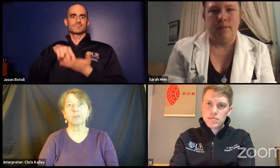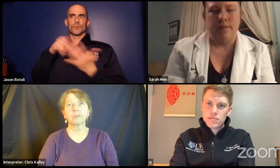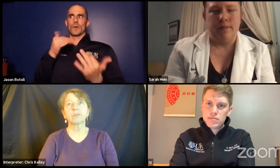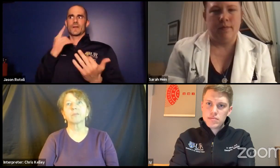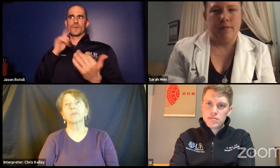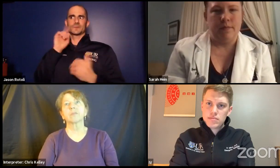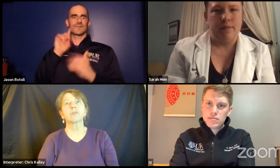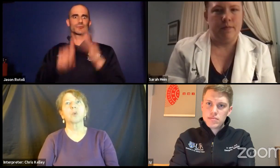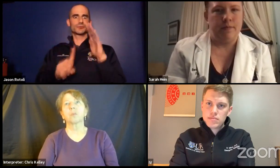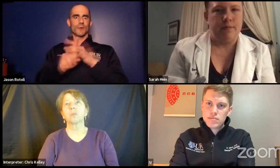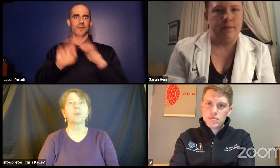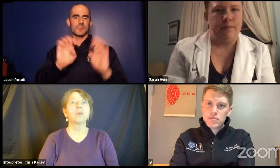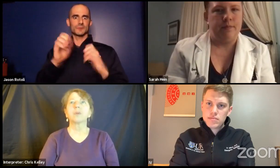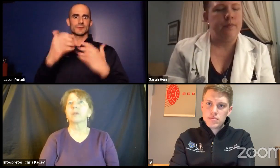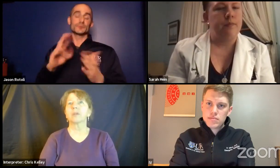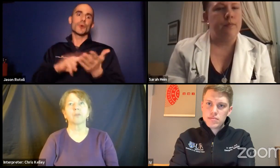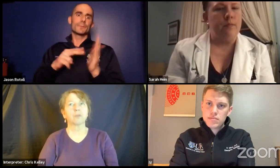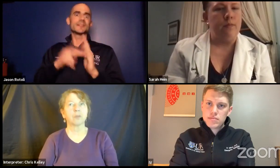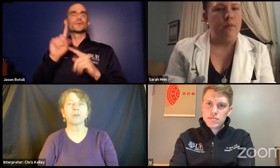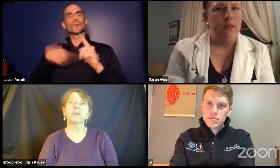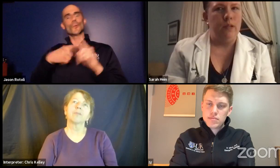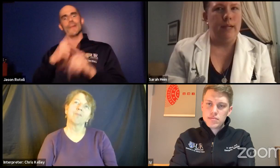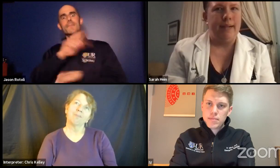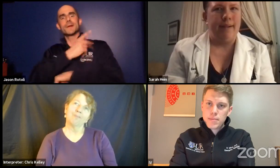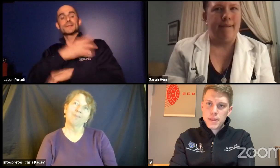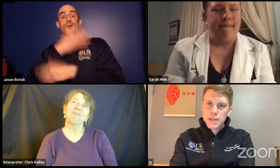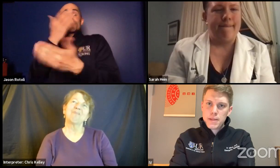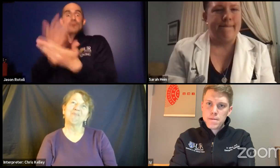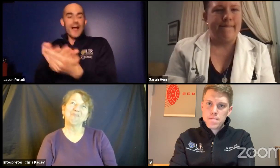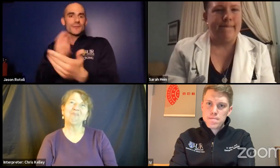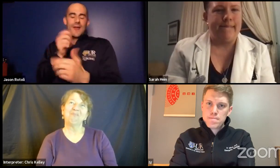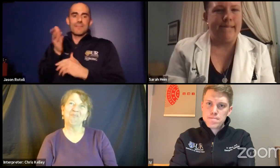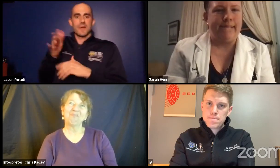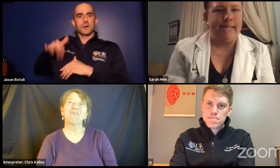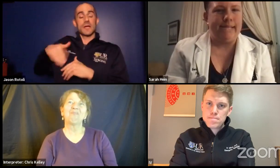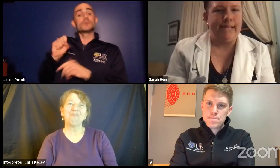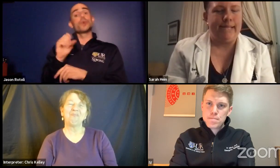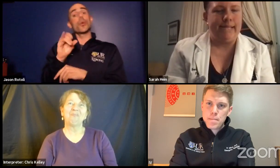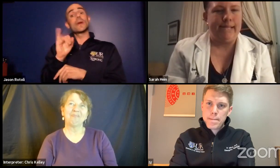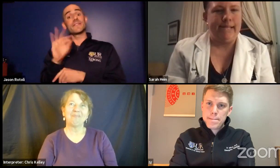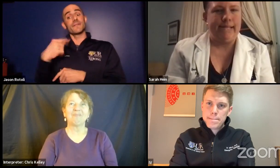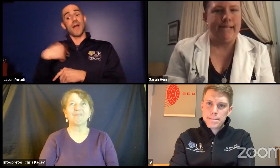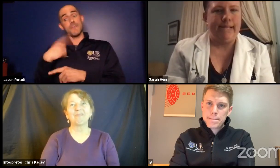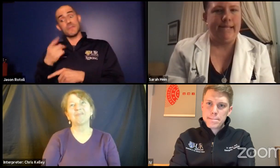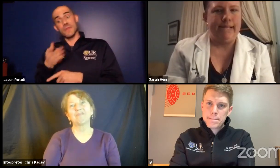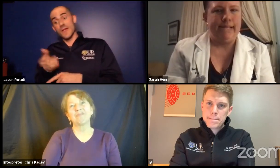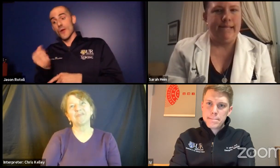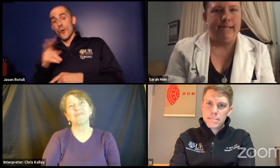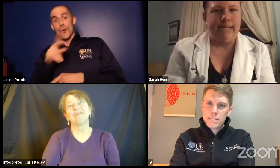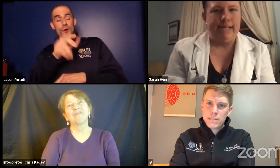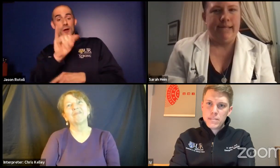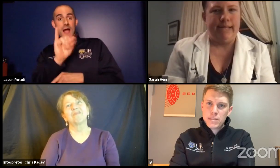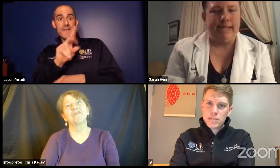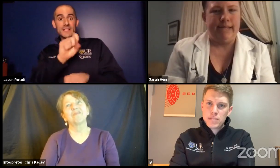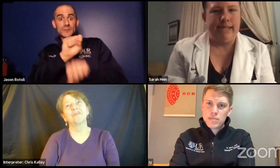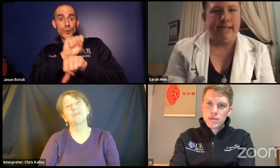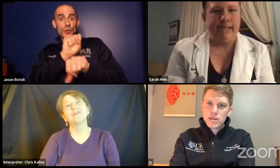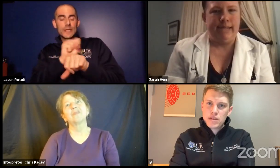And the second question was asking what do the patients that are Deaf or hard-of-hearing do about